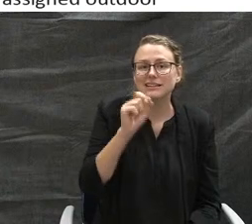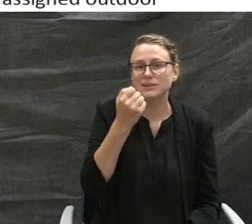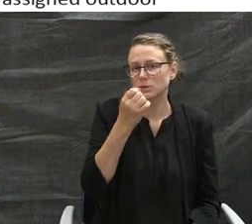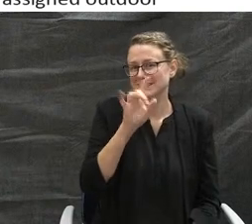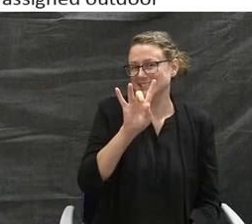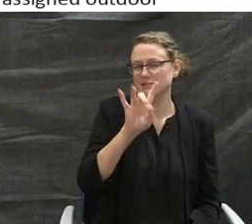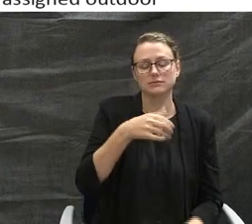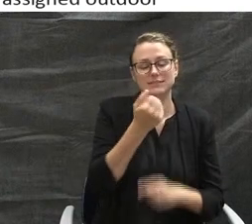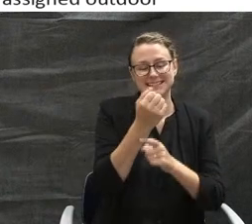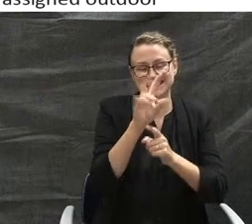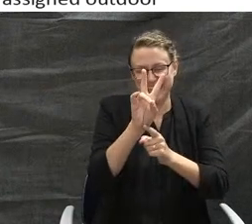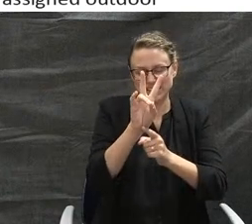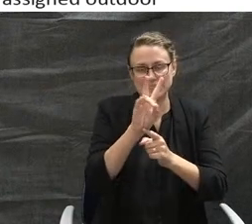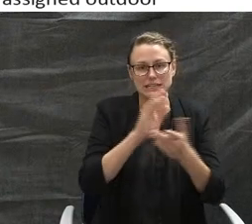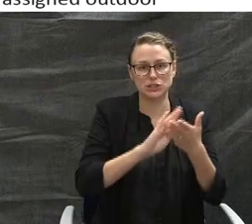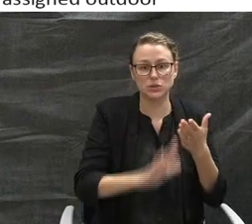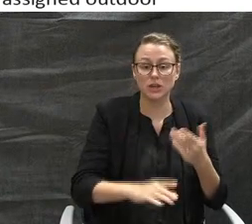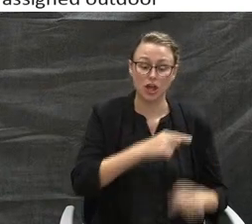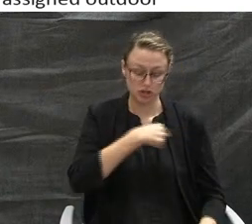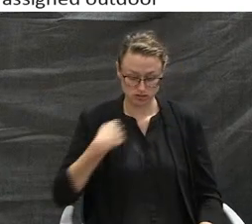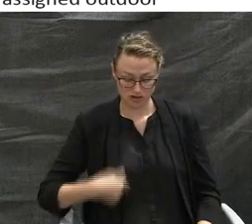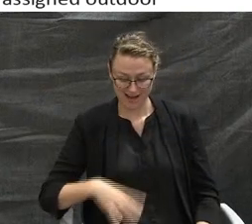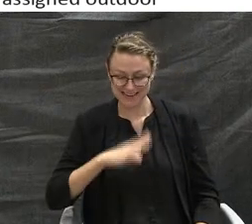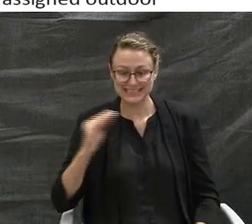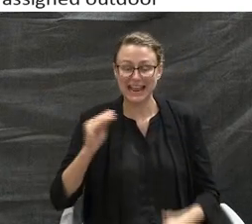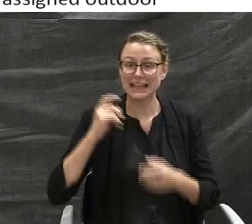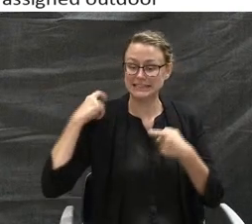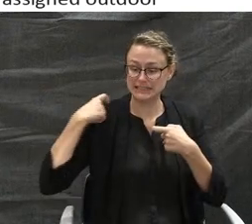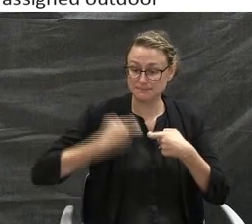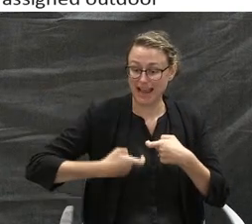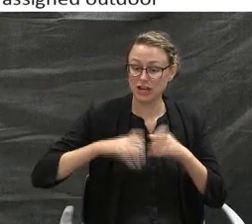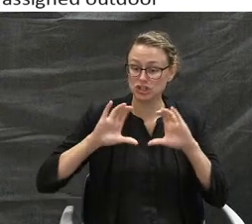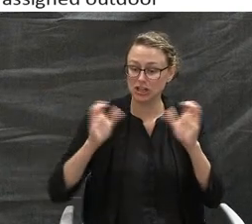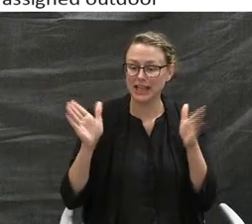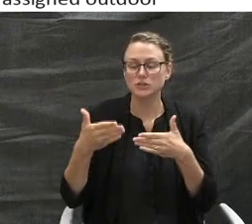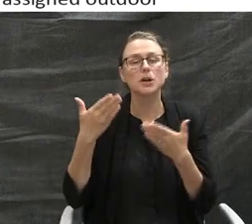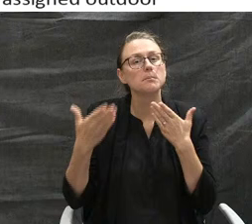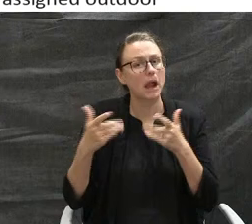and Spanish classrooms. We will probably try to put them in